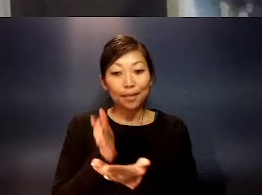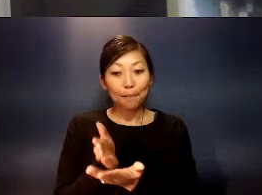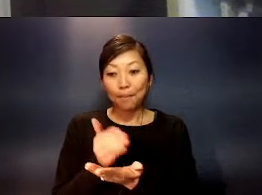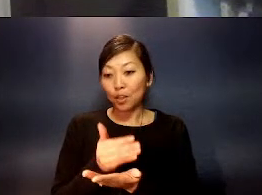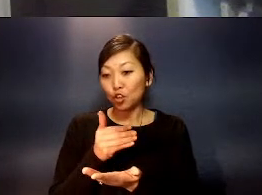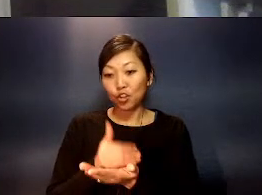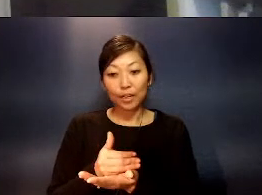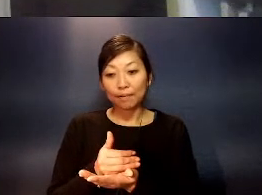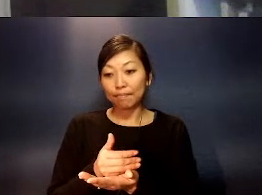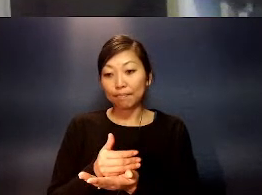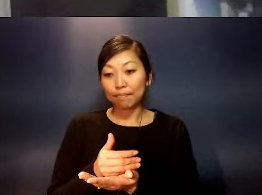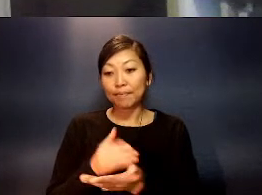THAT SO SUBSTANTIALLY INCREASES MPD'S BUDGET WHEN WE